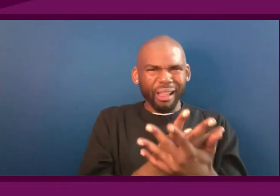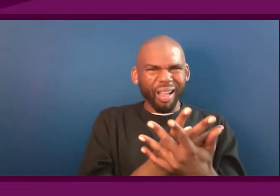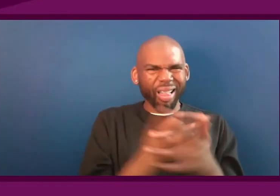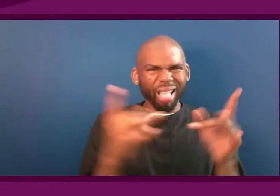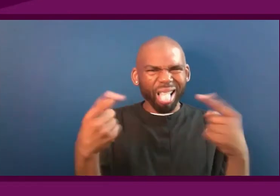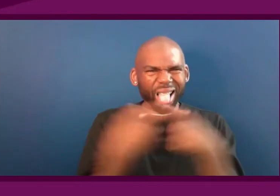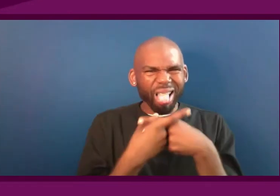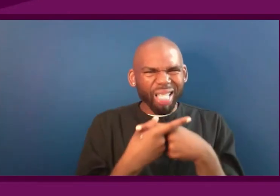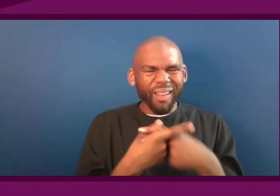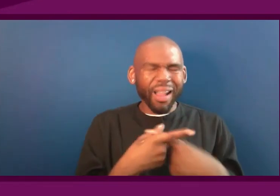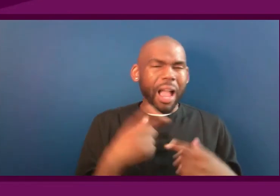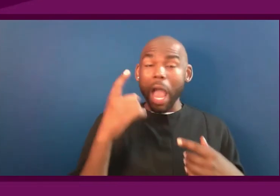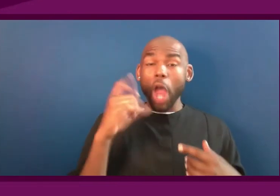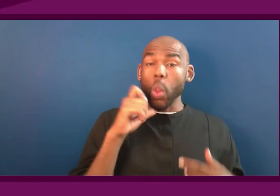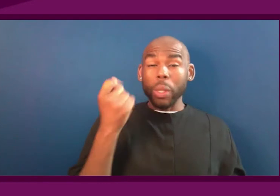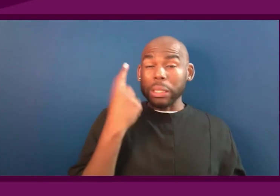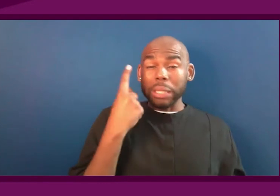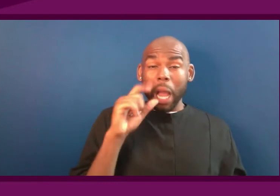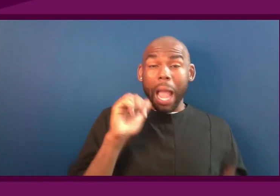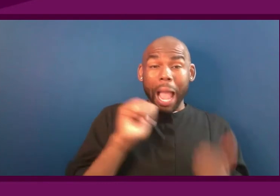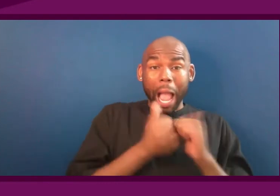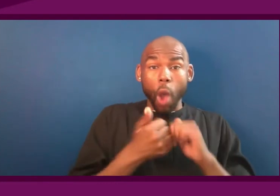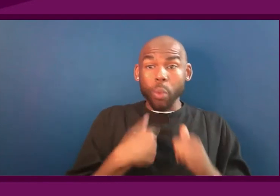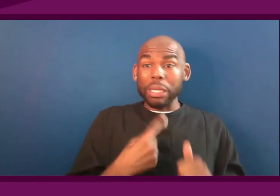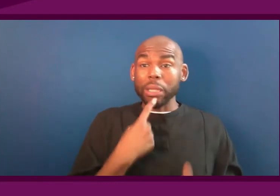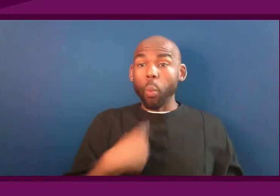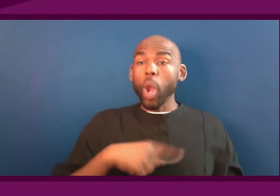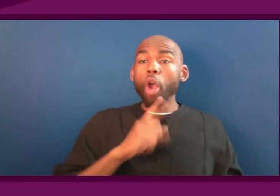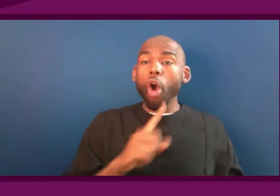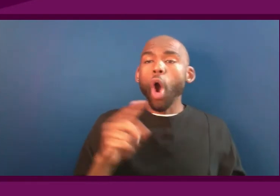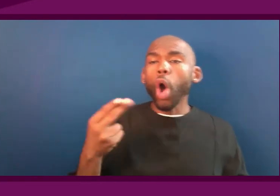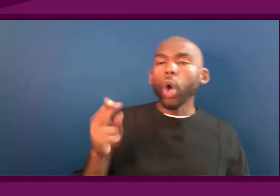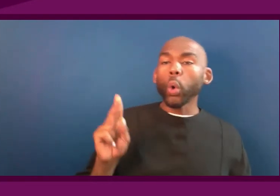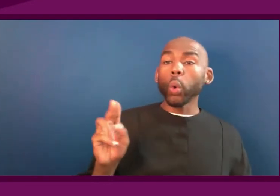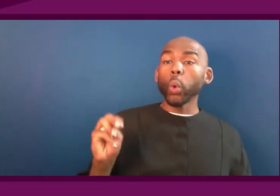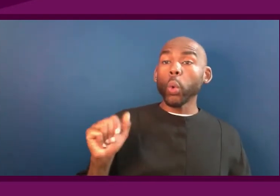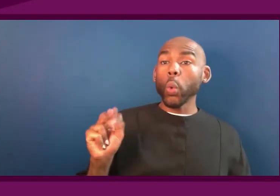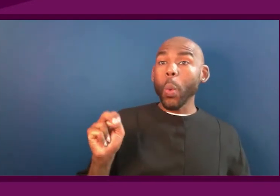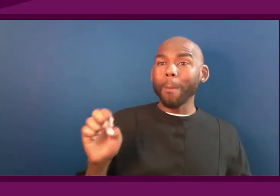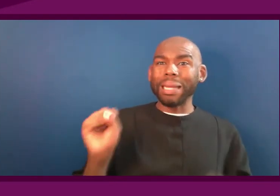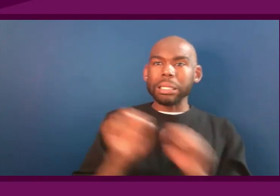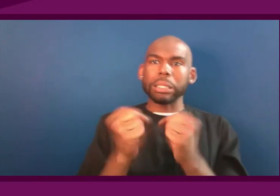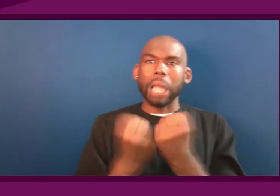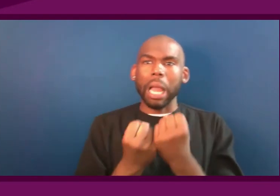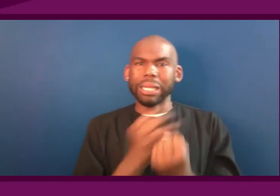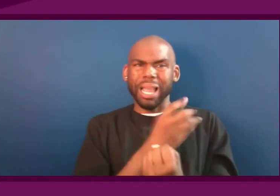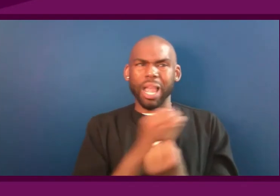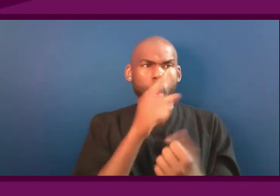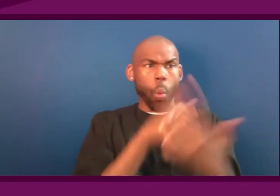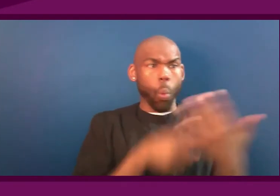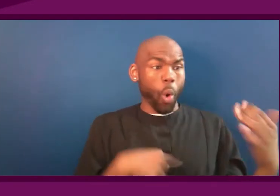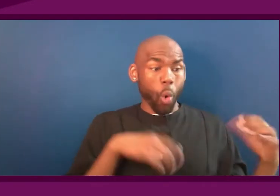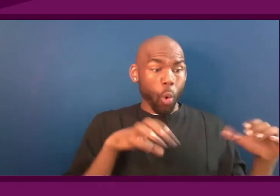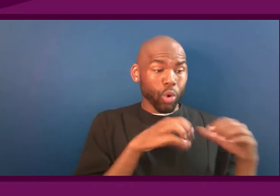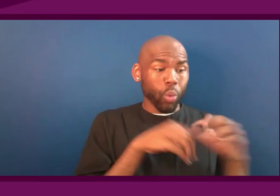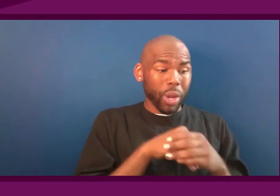Ashley Inkumsah: So how have you helped corporations to overcome these challenges that they face? Debra Ruh: